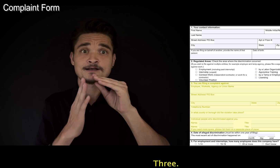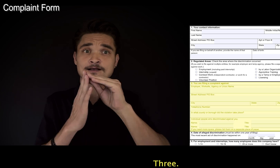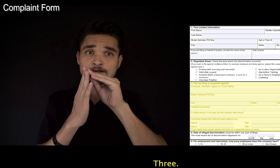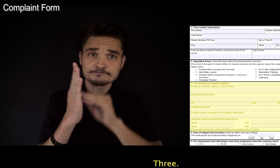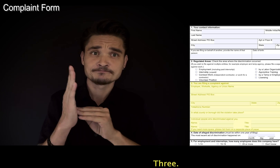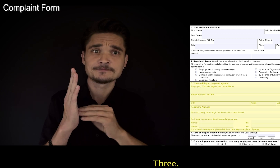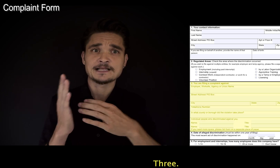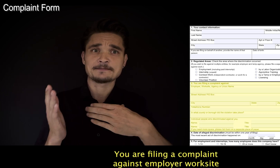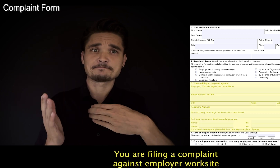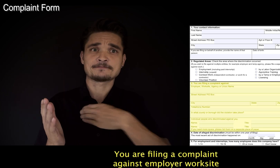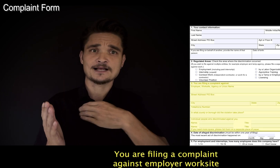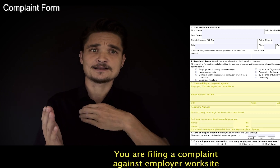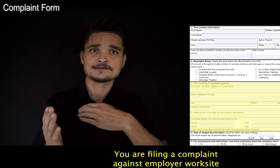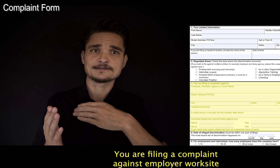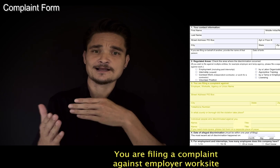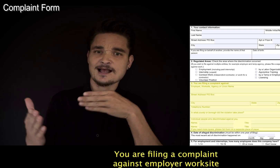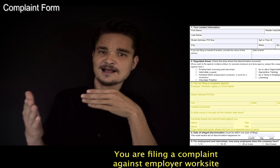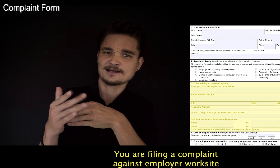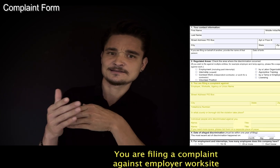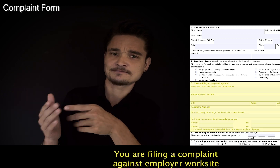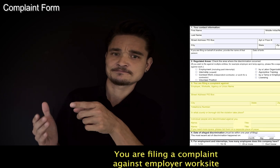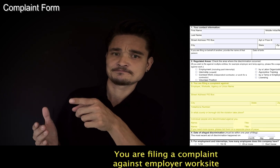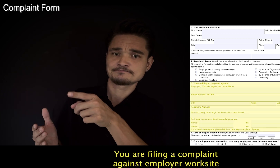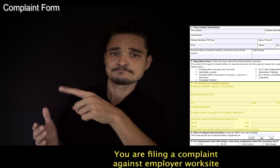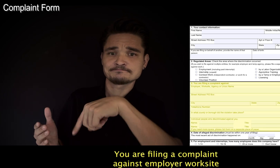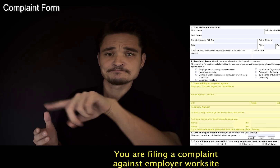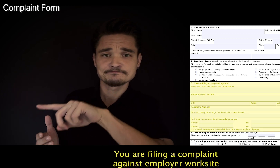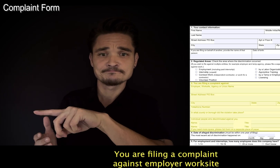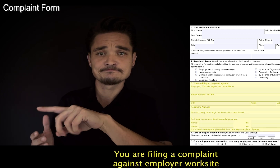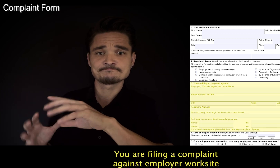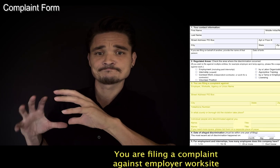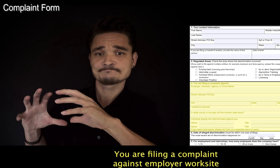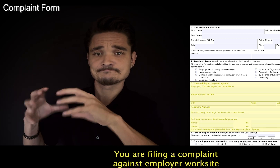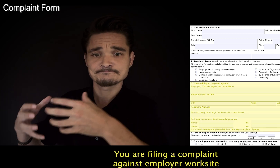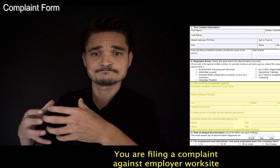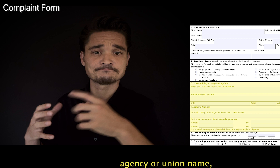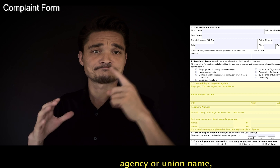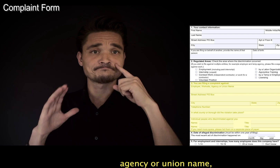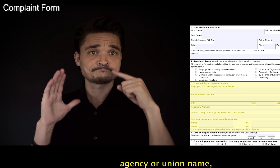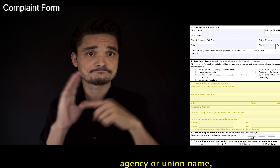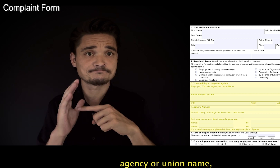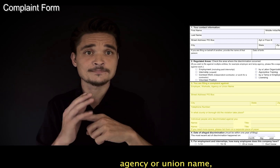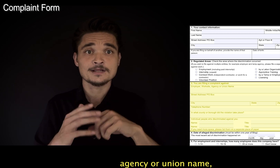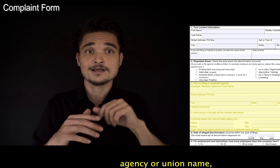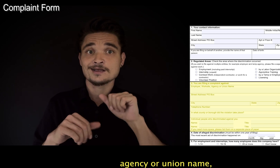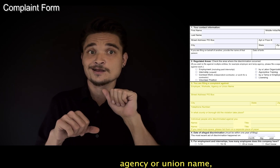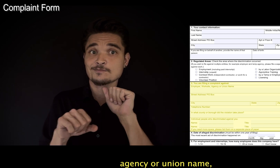Three. You are filing a complaint against employer worksite agency or union name,